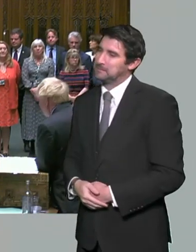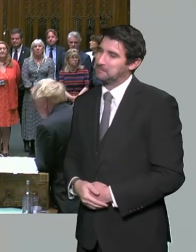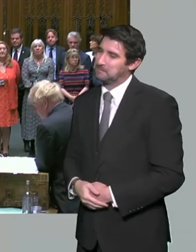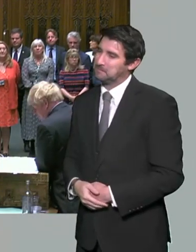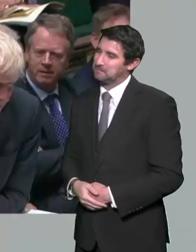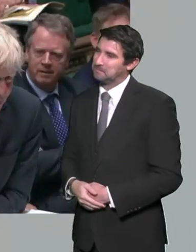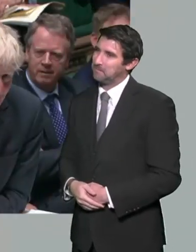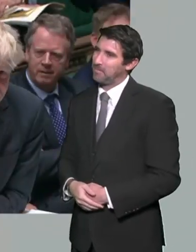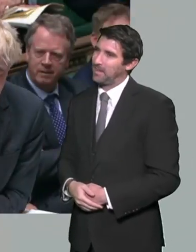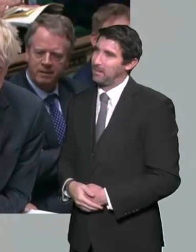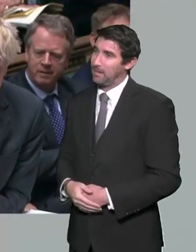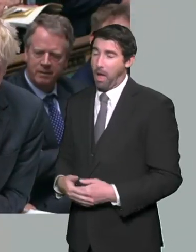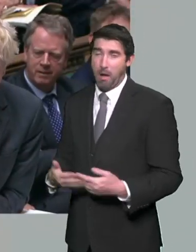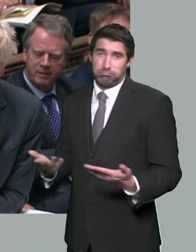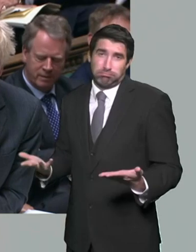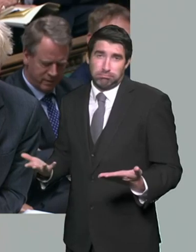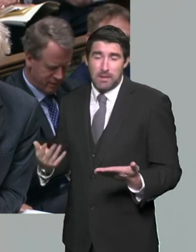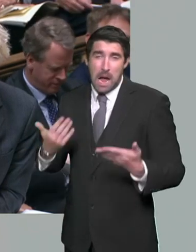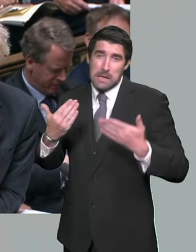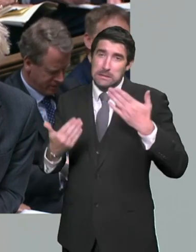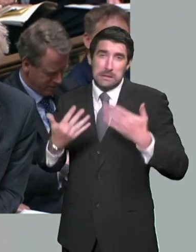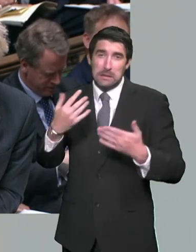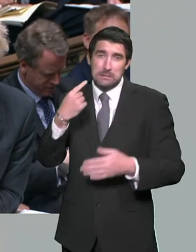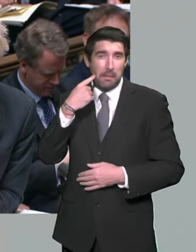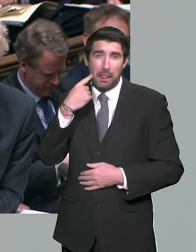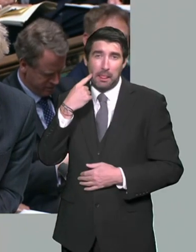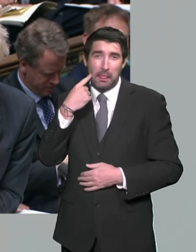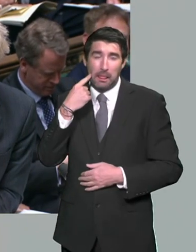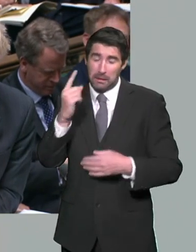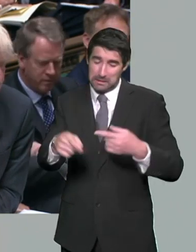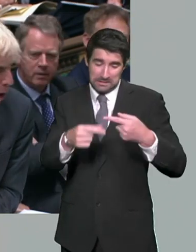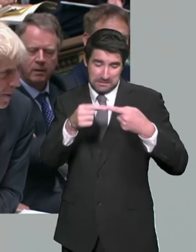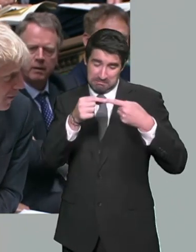The UK has record numbers of people in payroll employment.